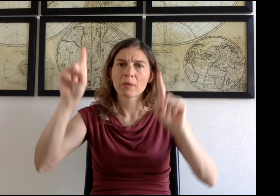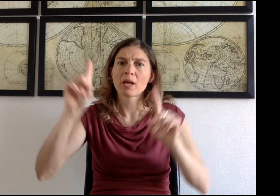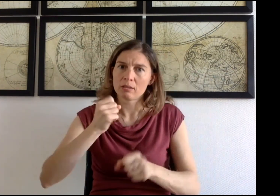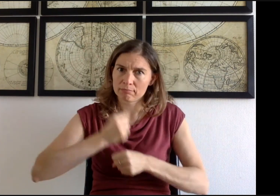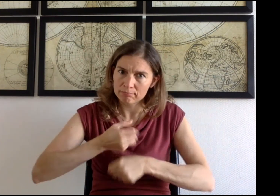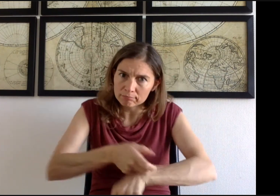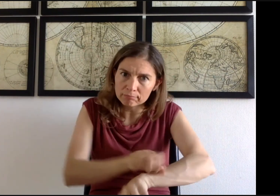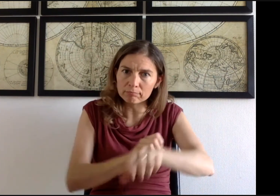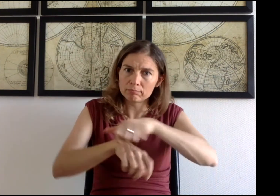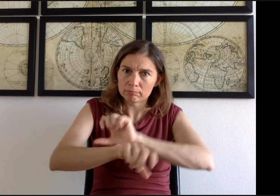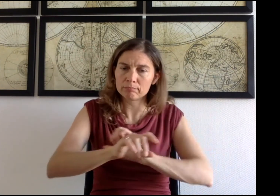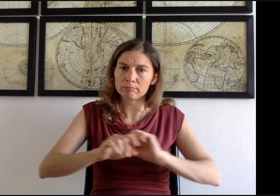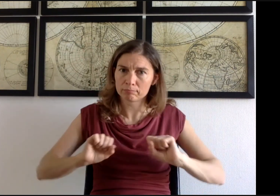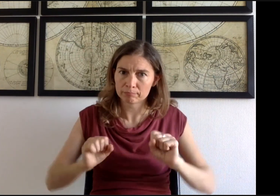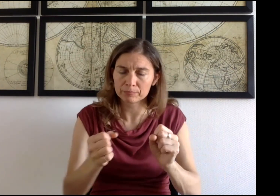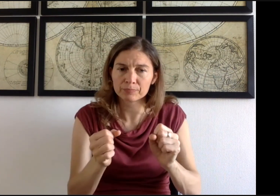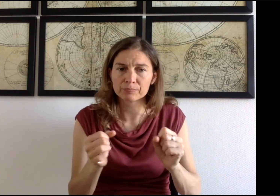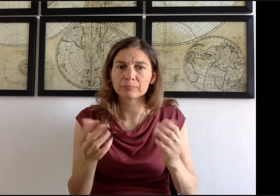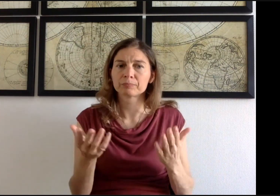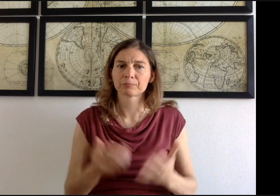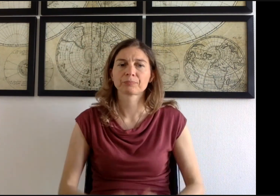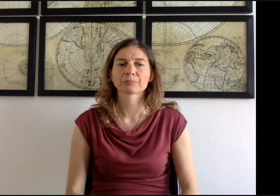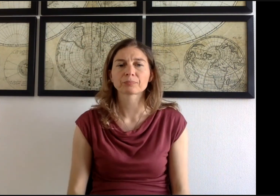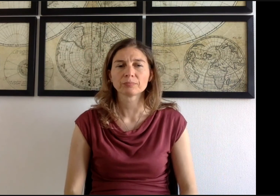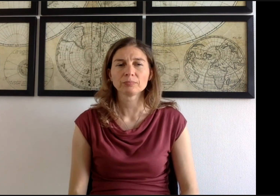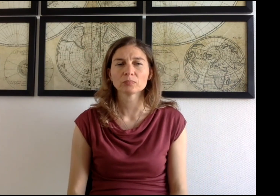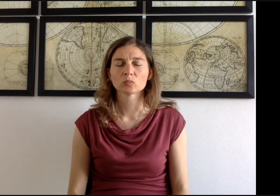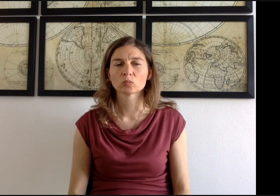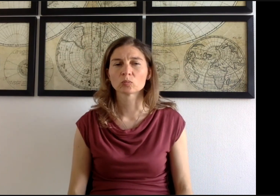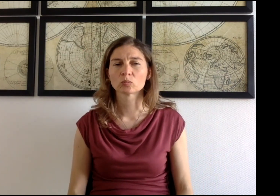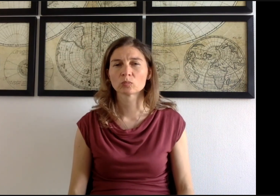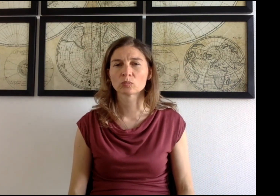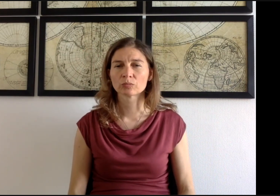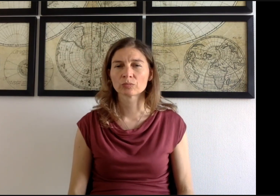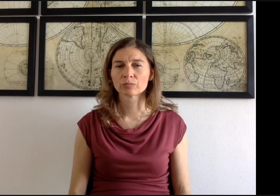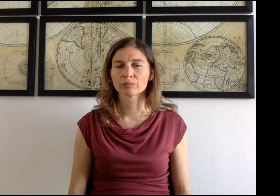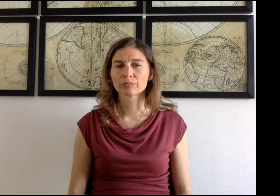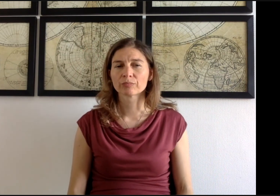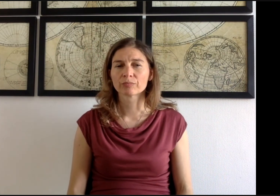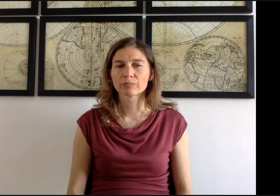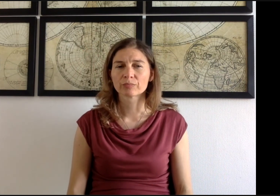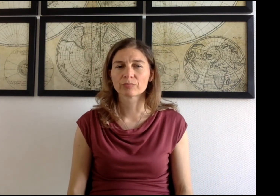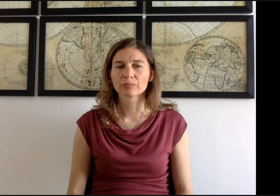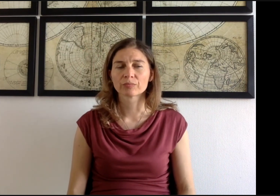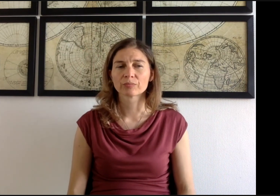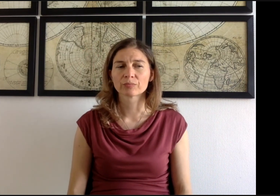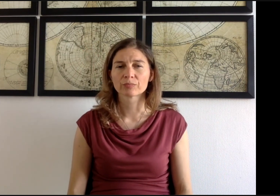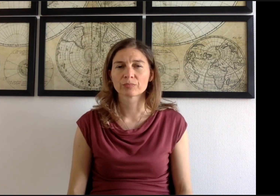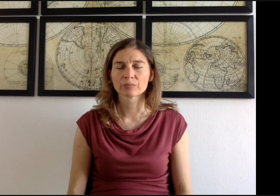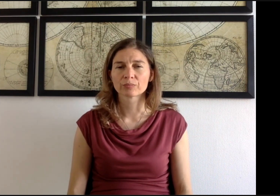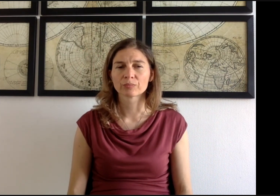The place where I come from, [IN OTHER LANGUAGE]